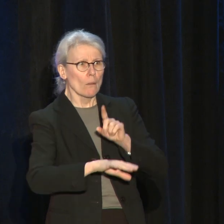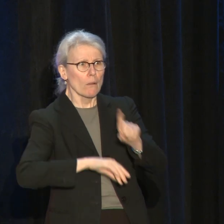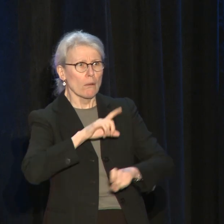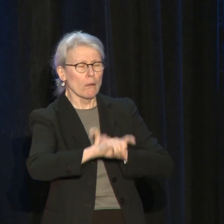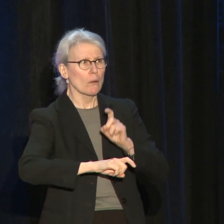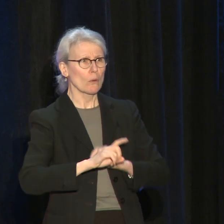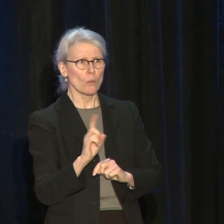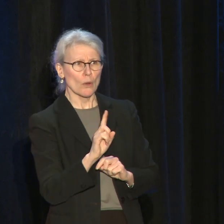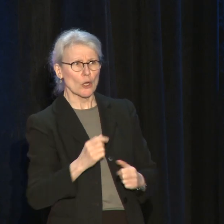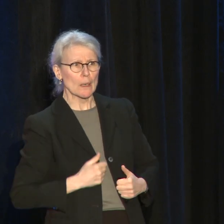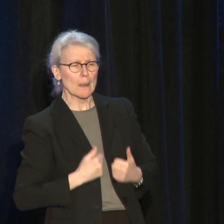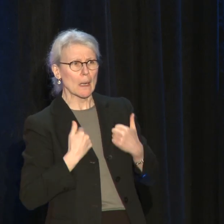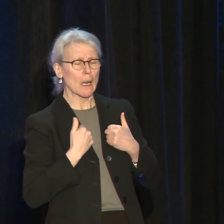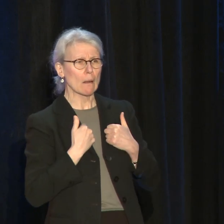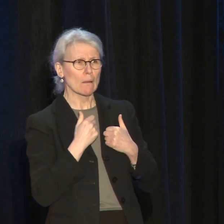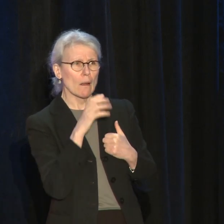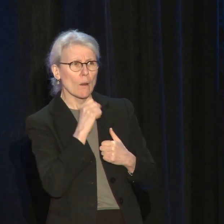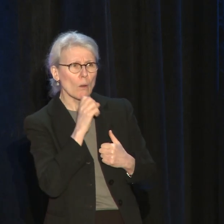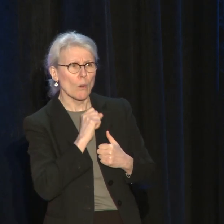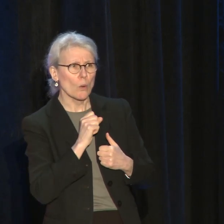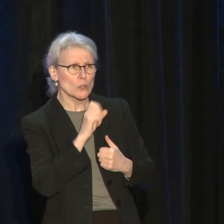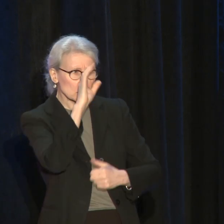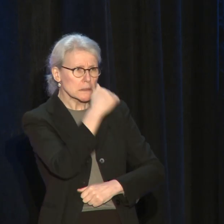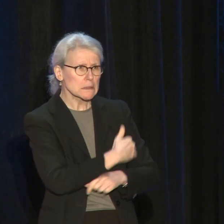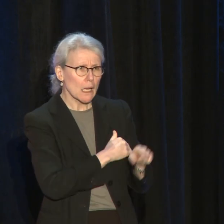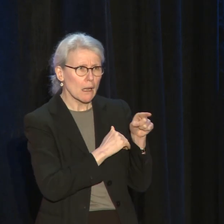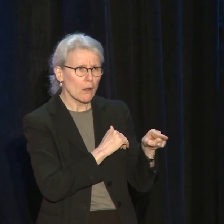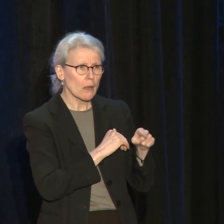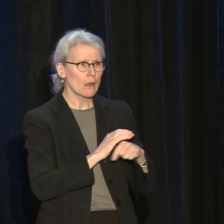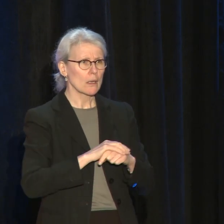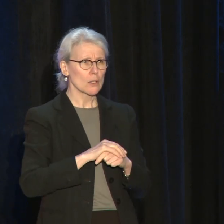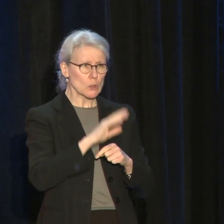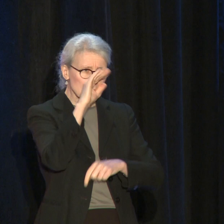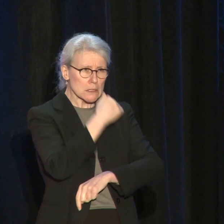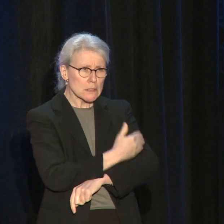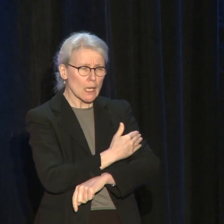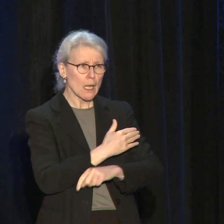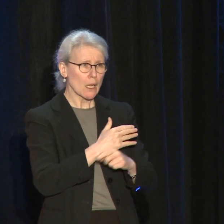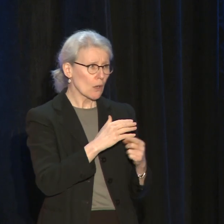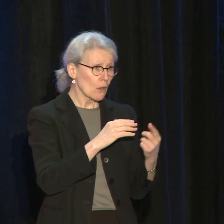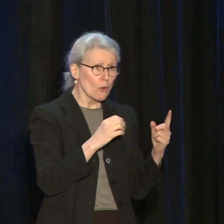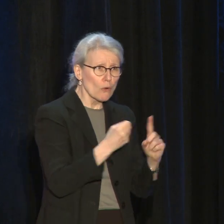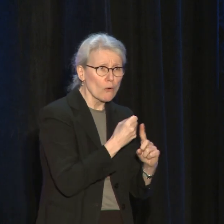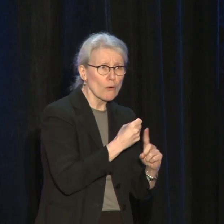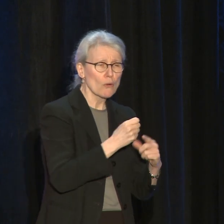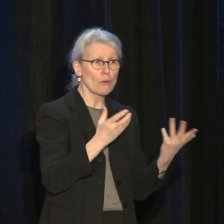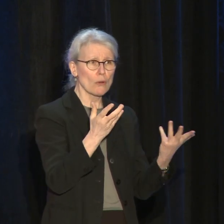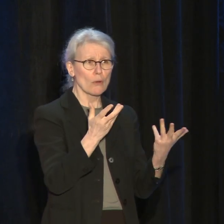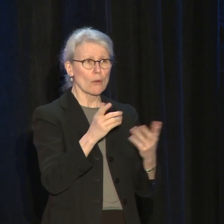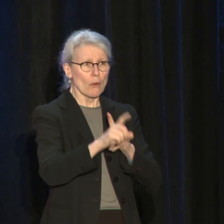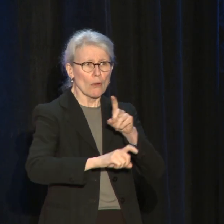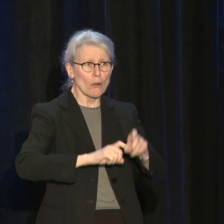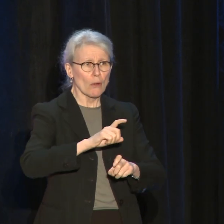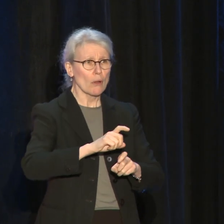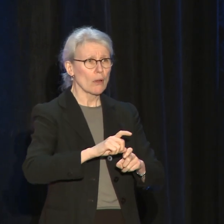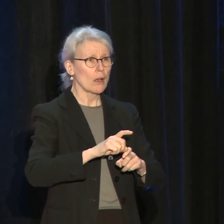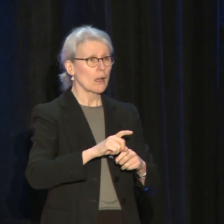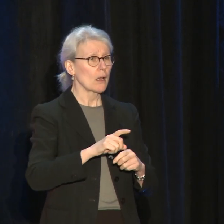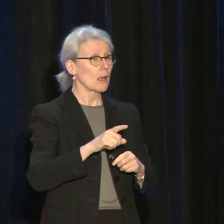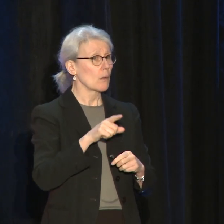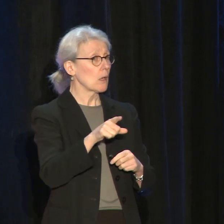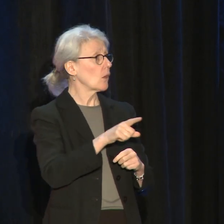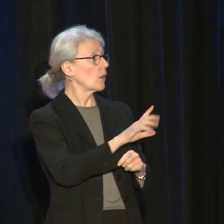did she live, how old was her son, had her son been hurt and stopped getting any help for her.